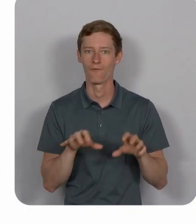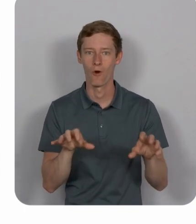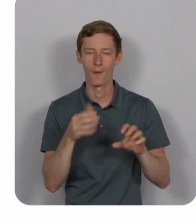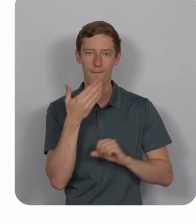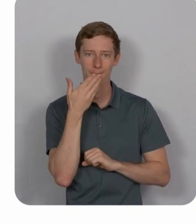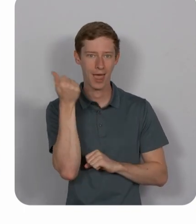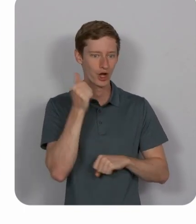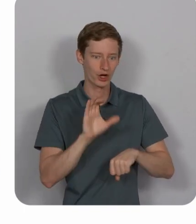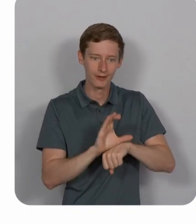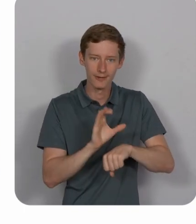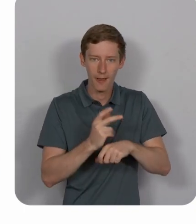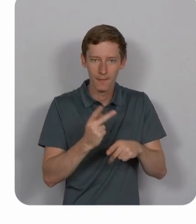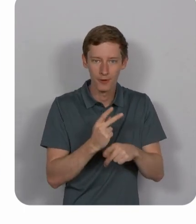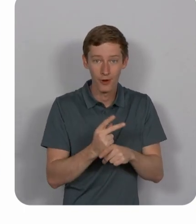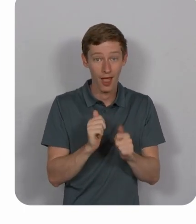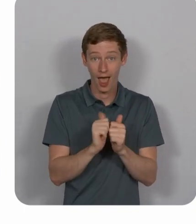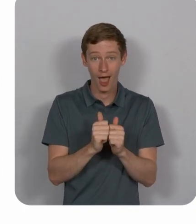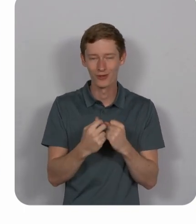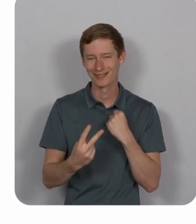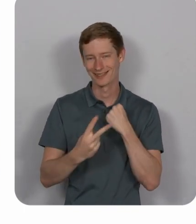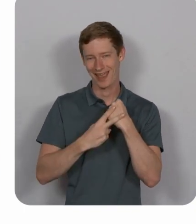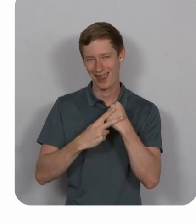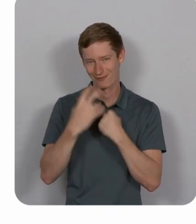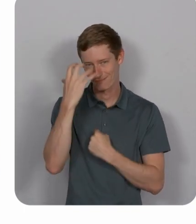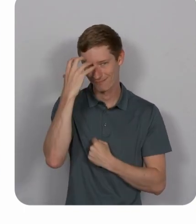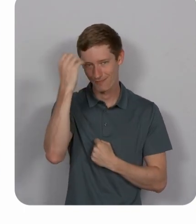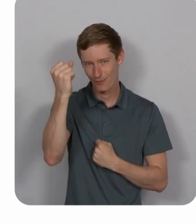You will find a script for procedural animation